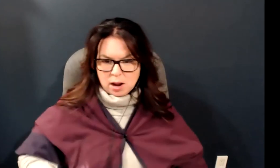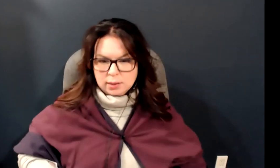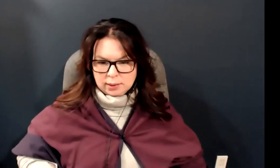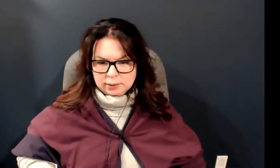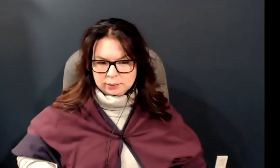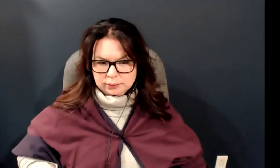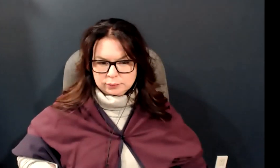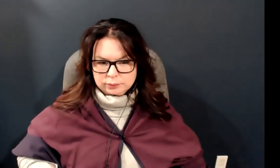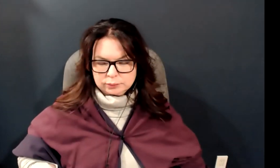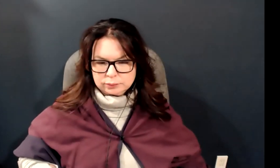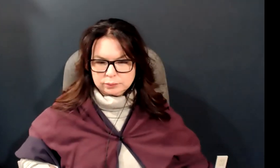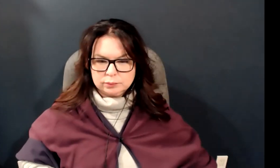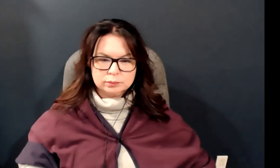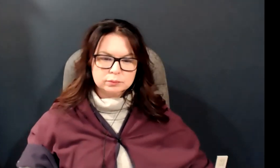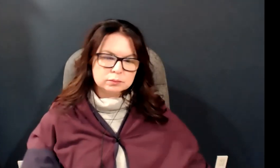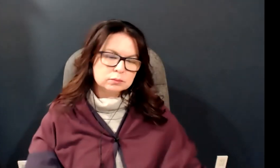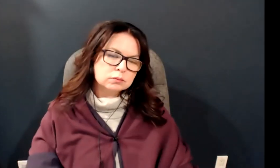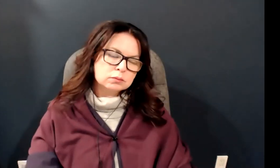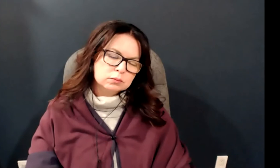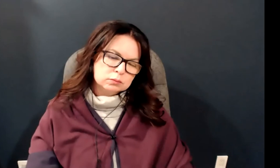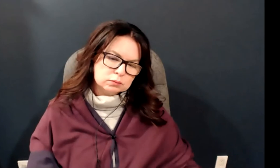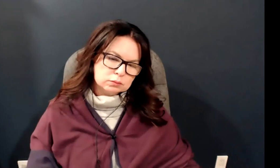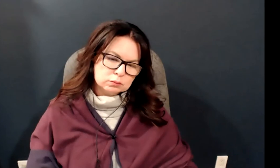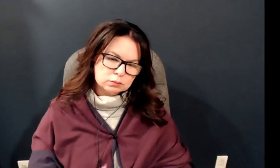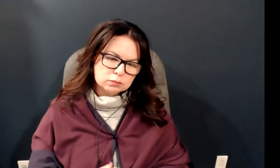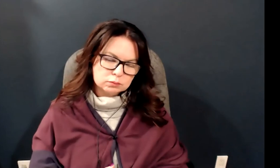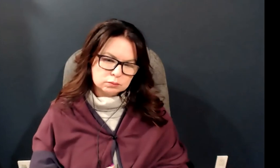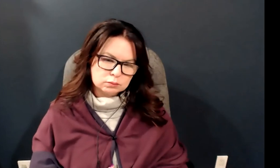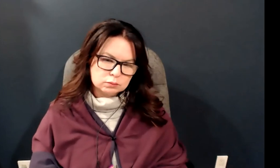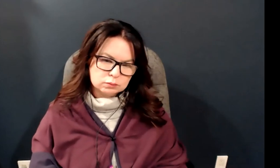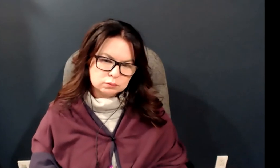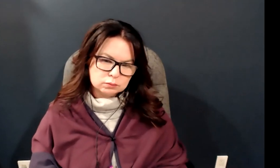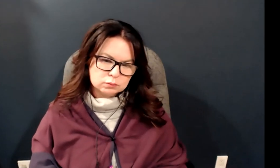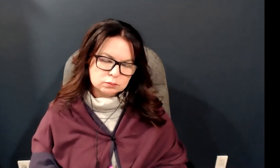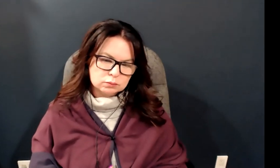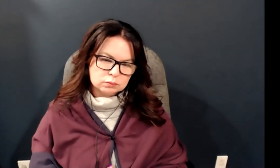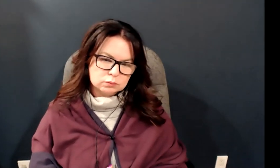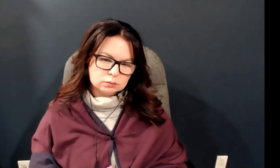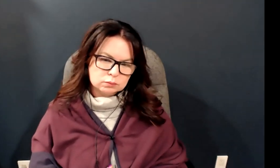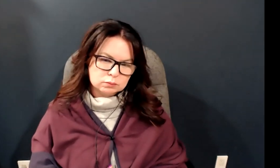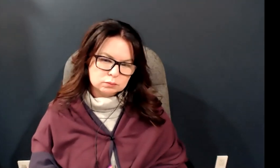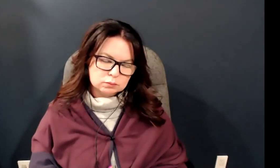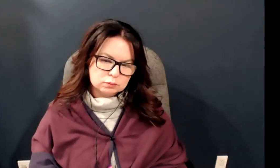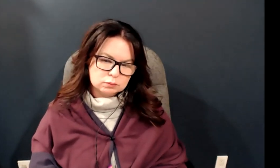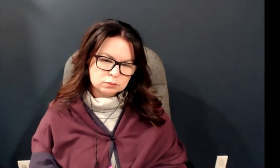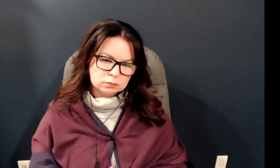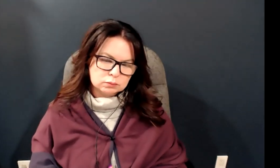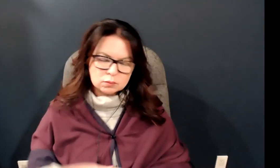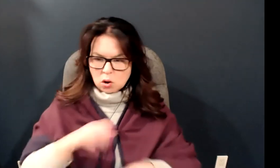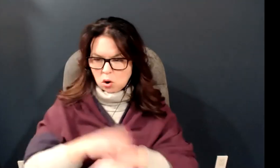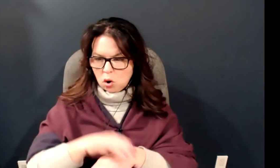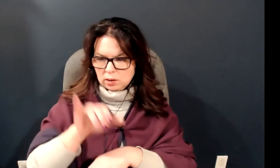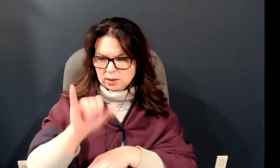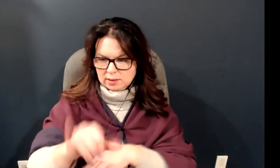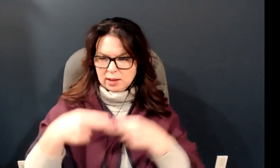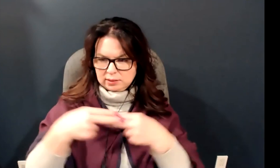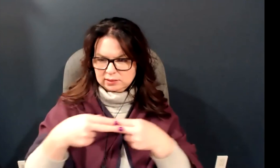of understanding how we fit into the nation's fabric. So the majority of us, art makers